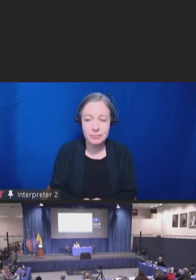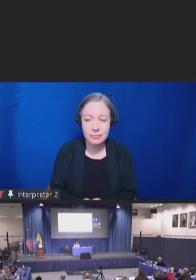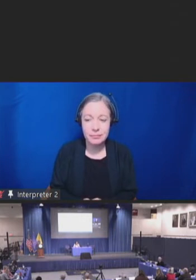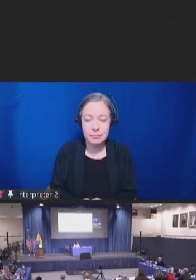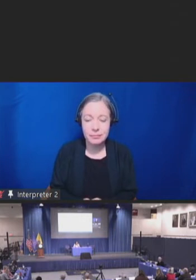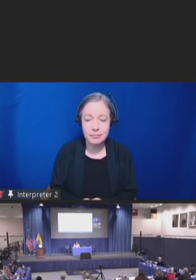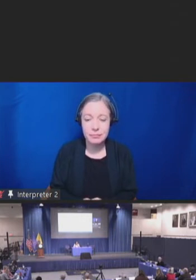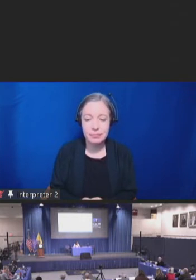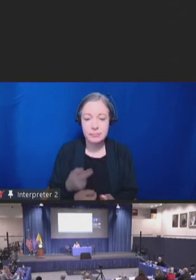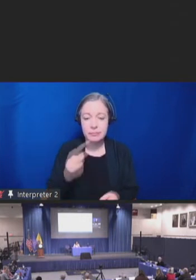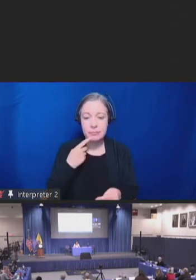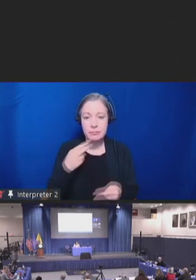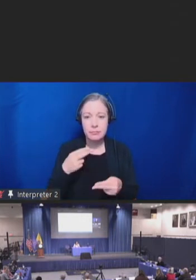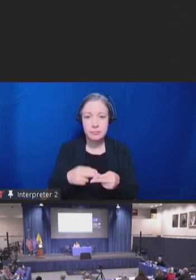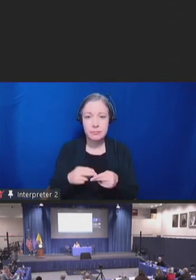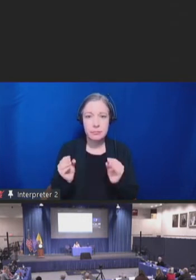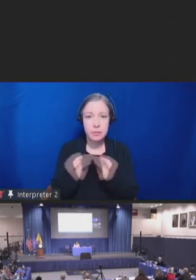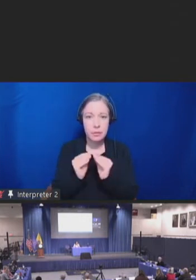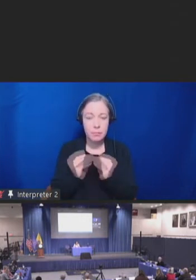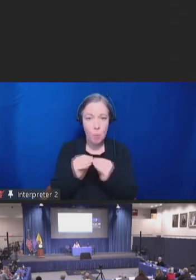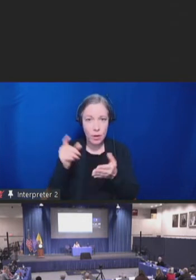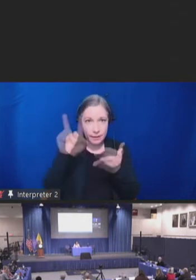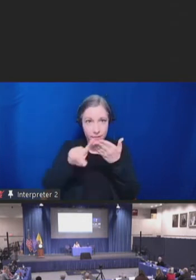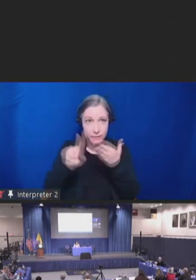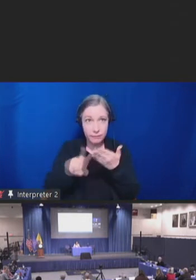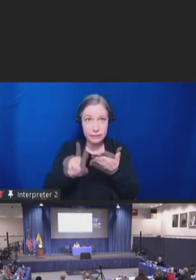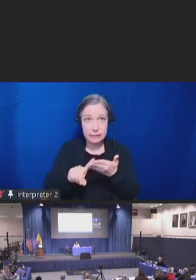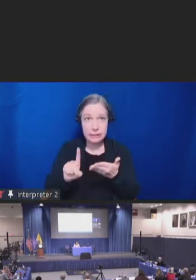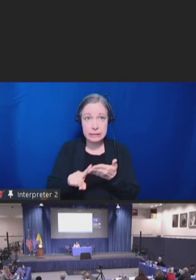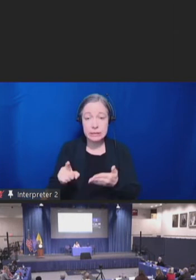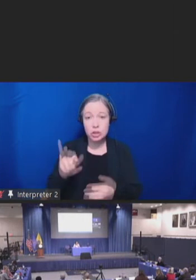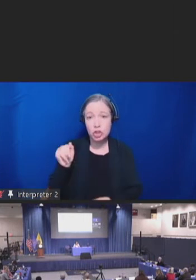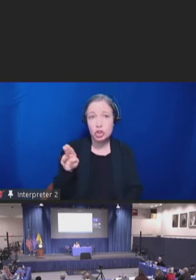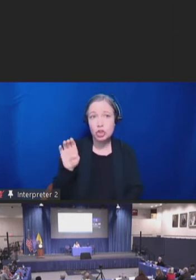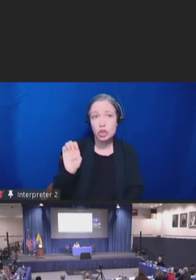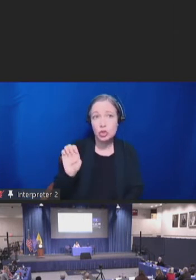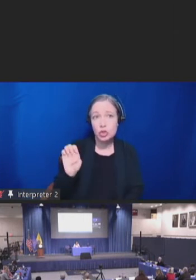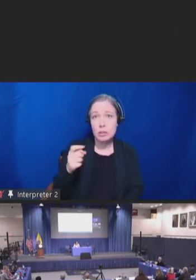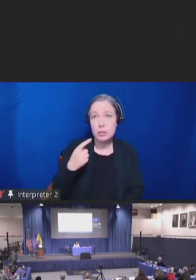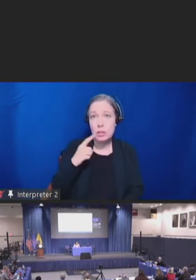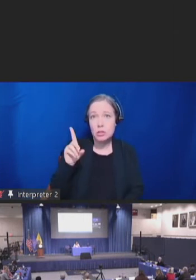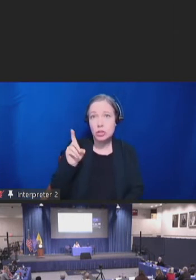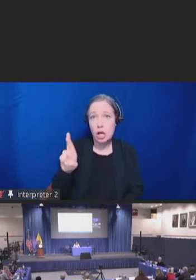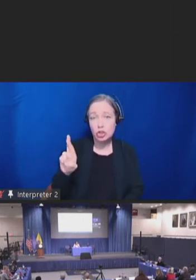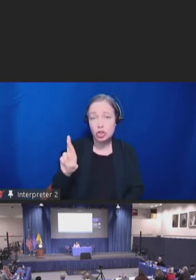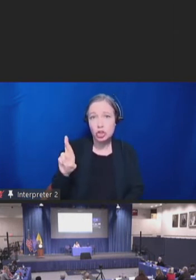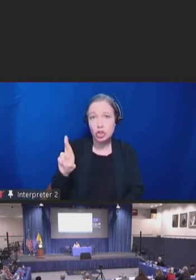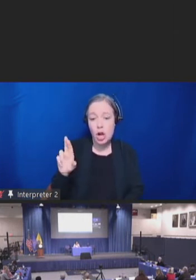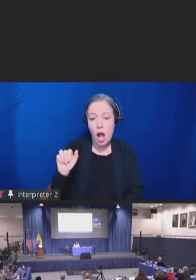At the June ACIP meeting, Dr. Anders Hviid presented data from the Denmark National Database